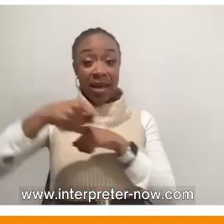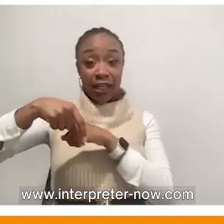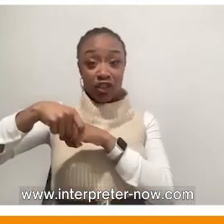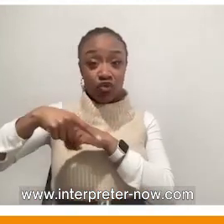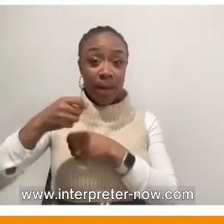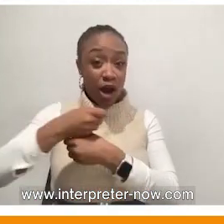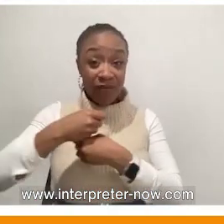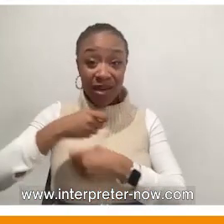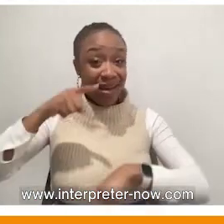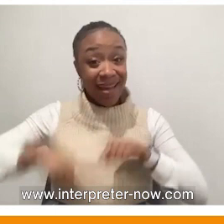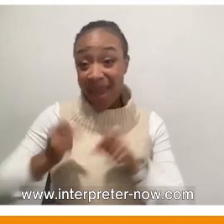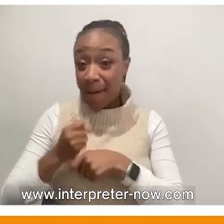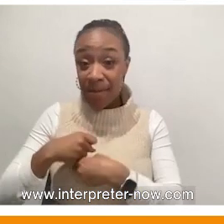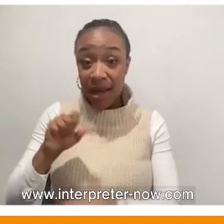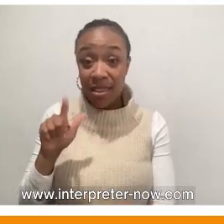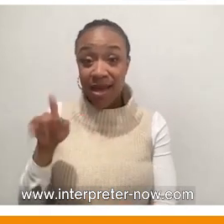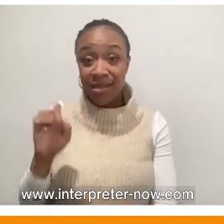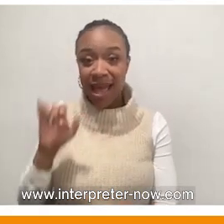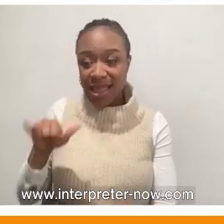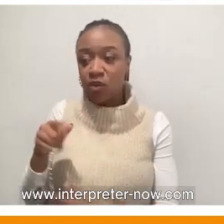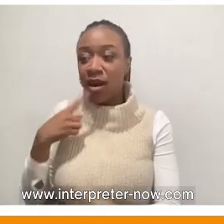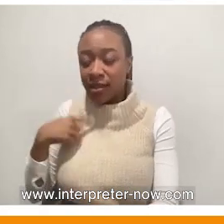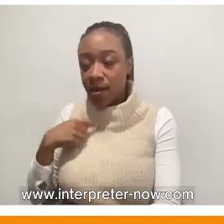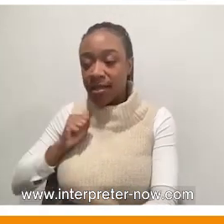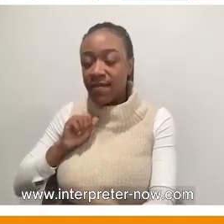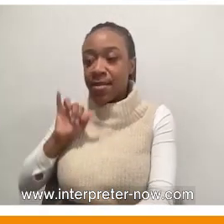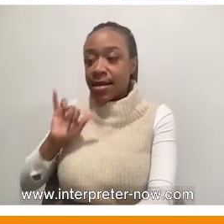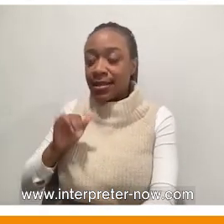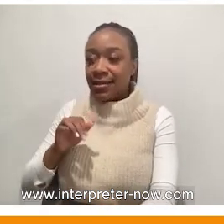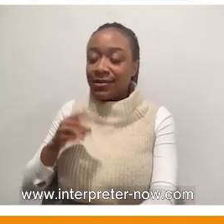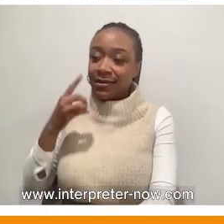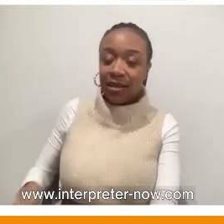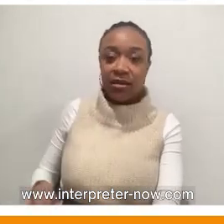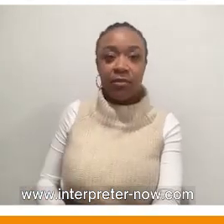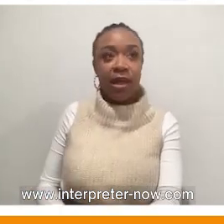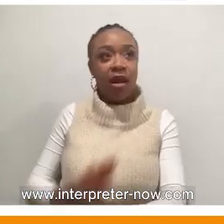able to make drip-coffee and not being able to make a latte, that's what I tell myself about.